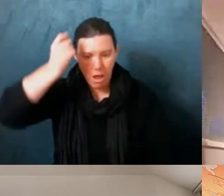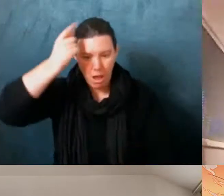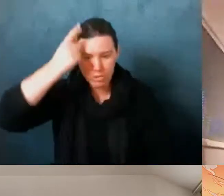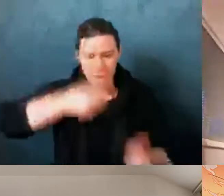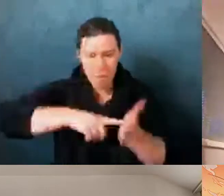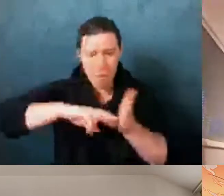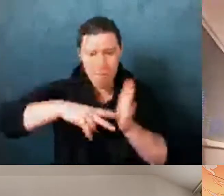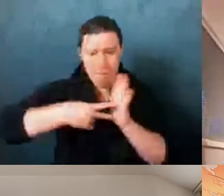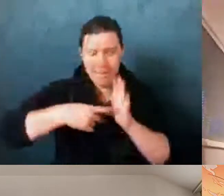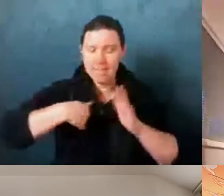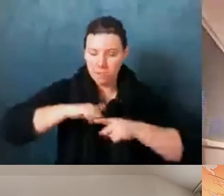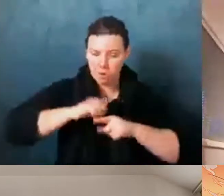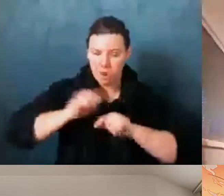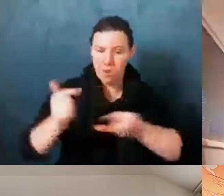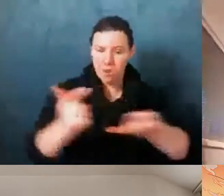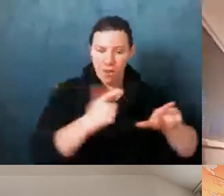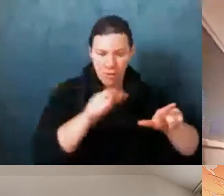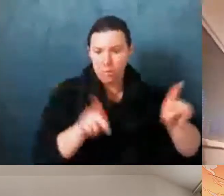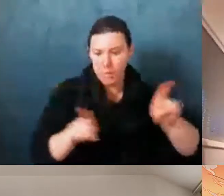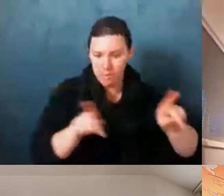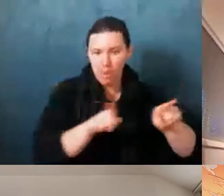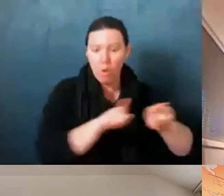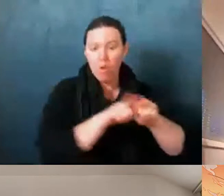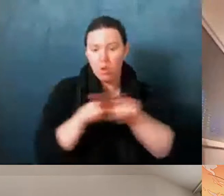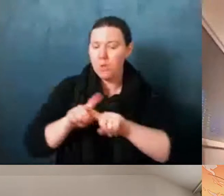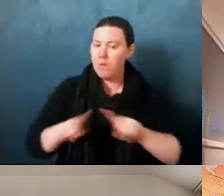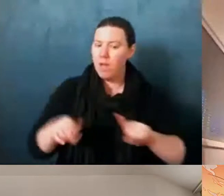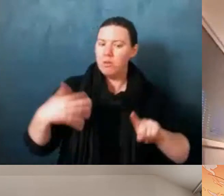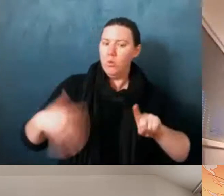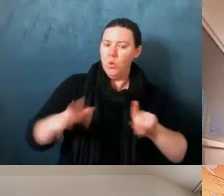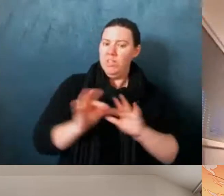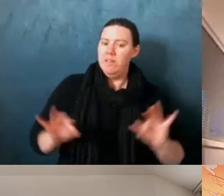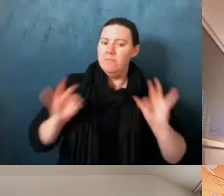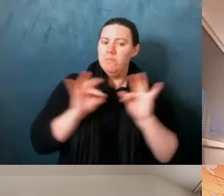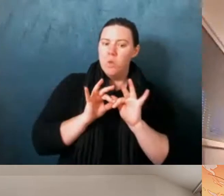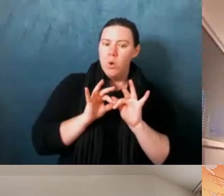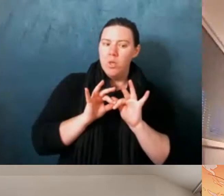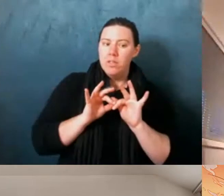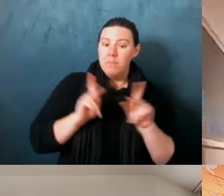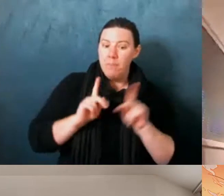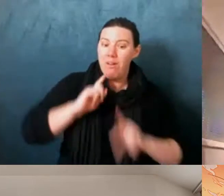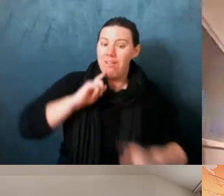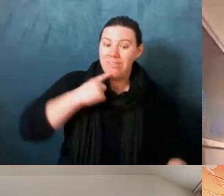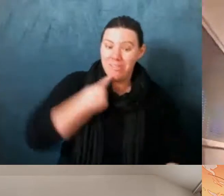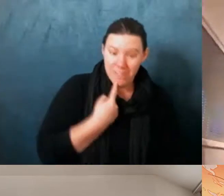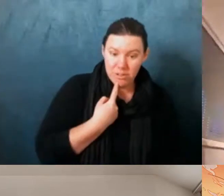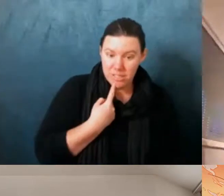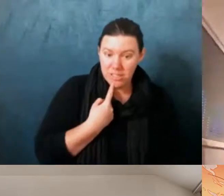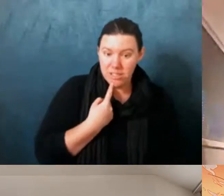because people are literally dying, just like Ms. Jordan said. People are literally dying because of these health inequities.